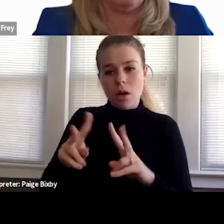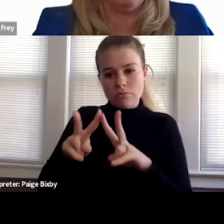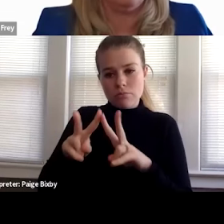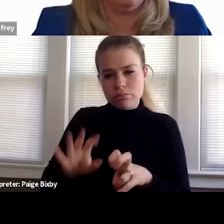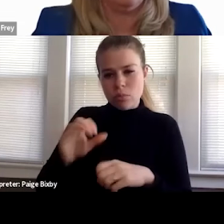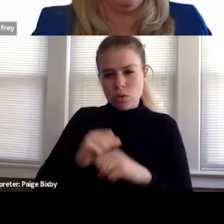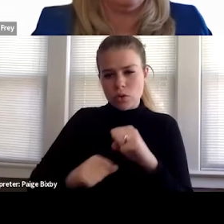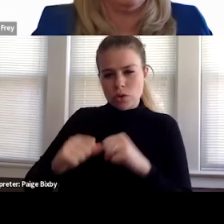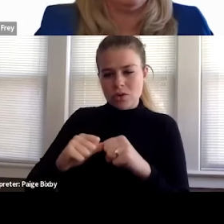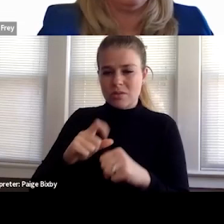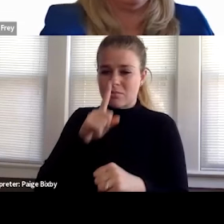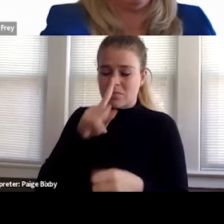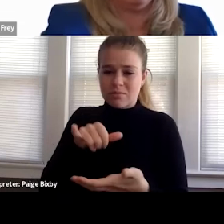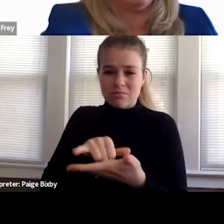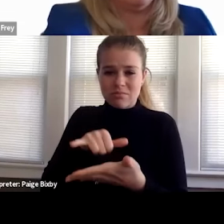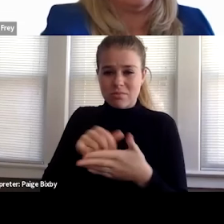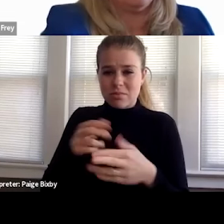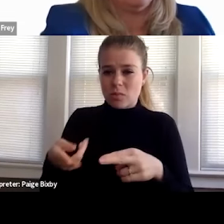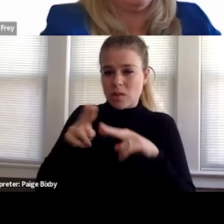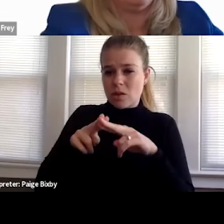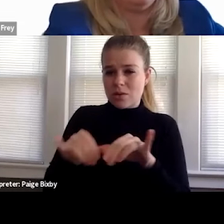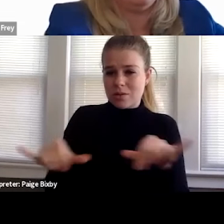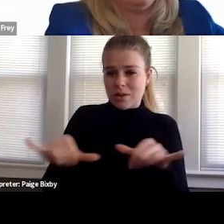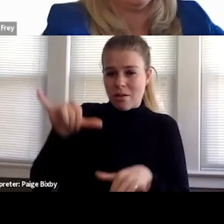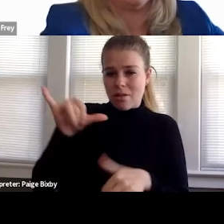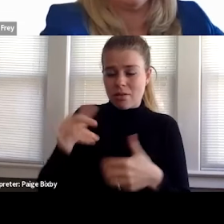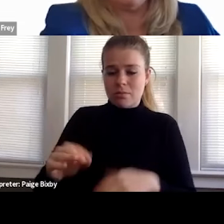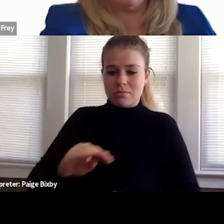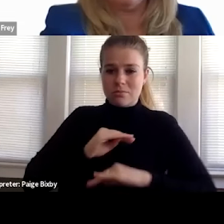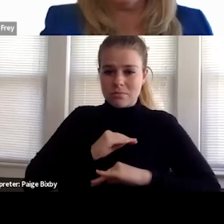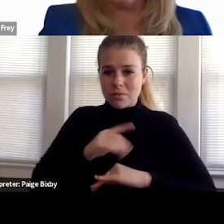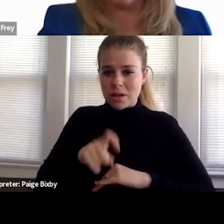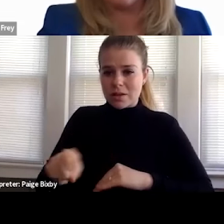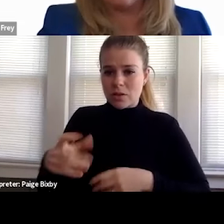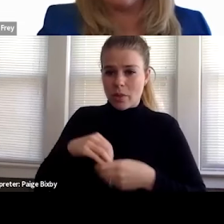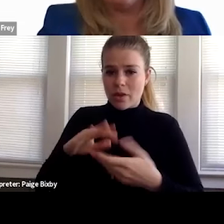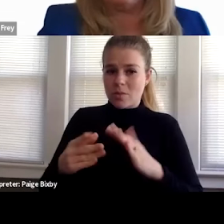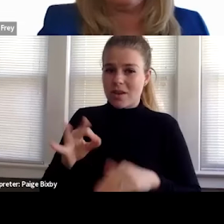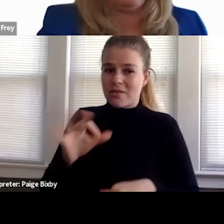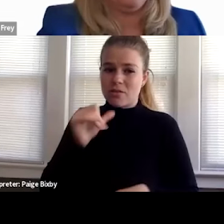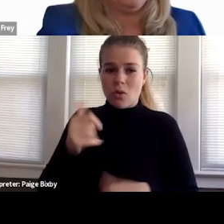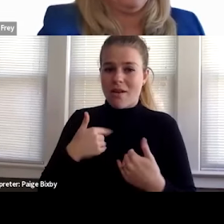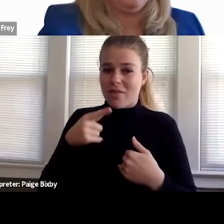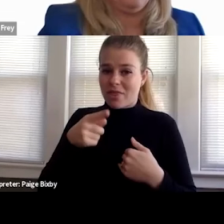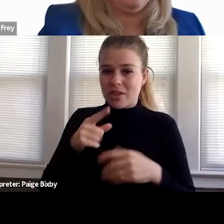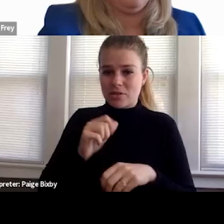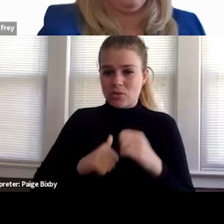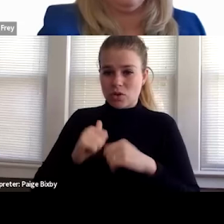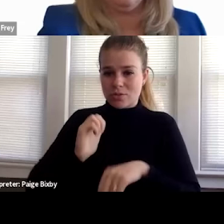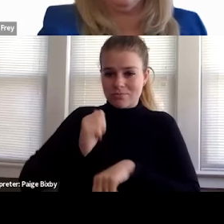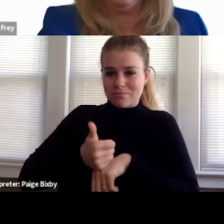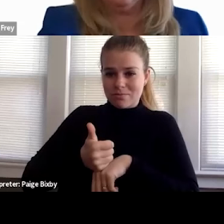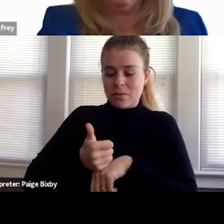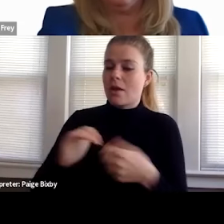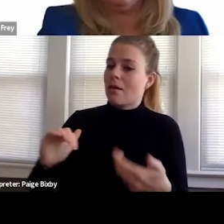to truly increase your scale and meet the need in your community if you do not have this structure. Has the collaborative structure been composed